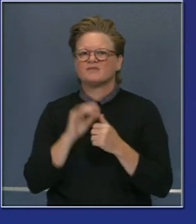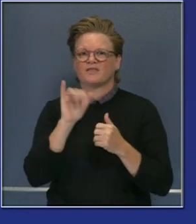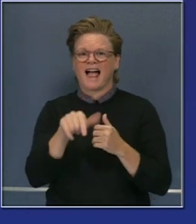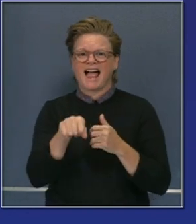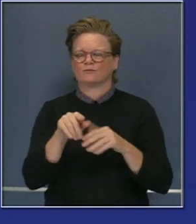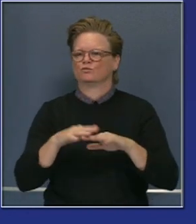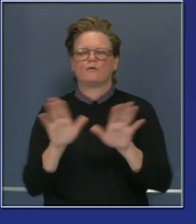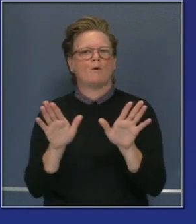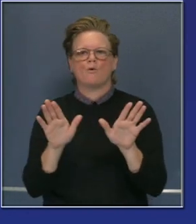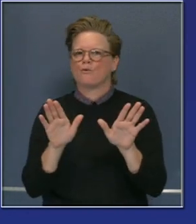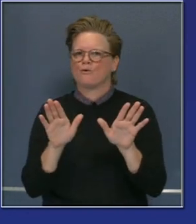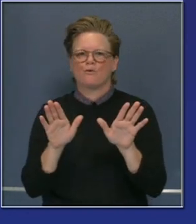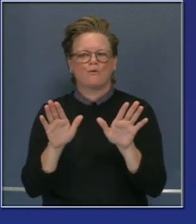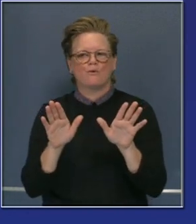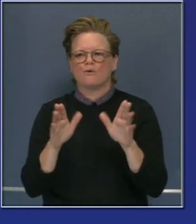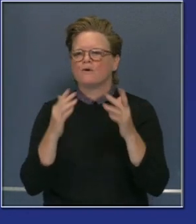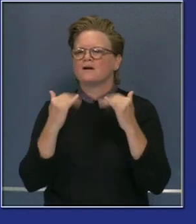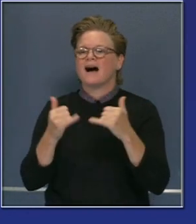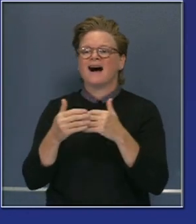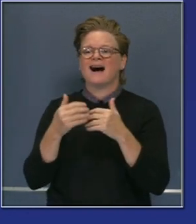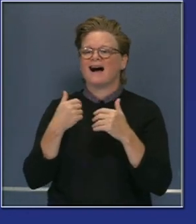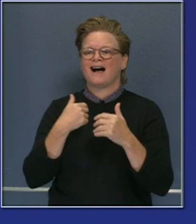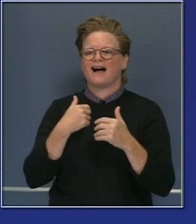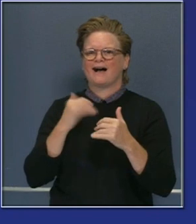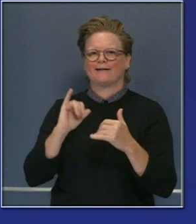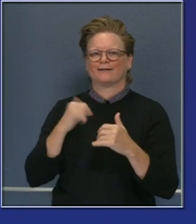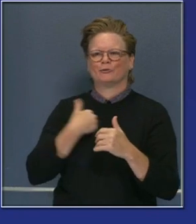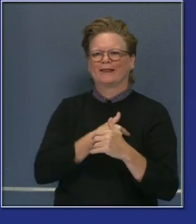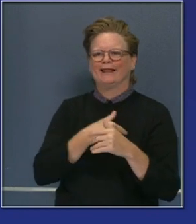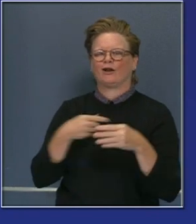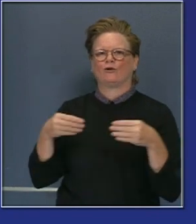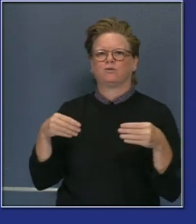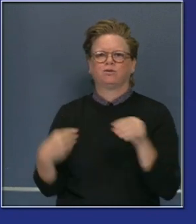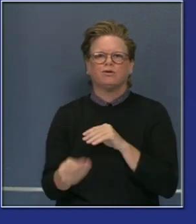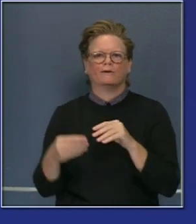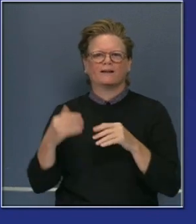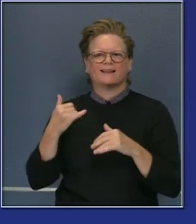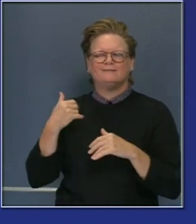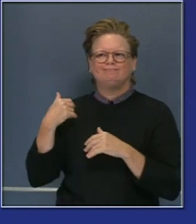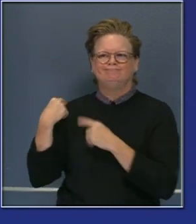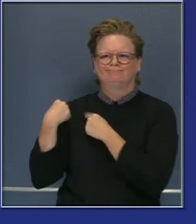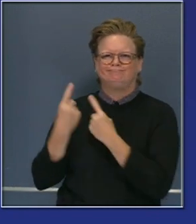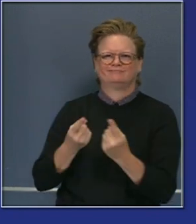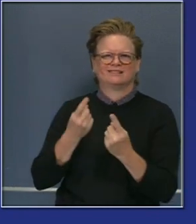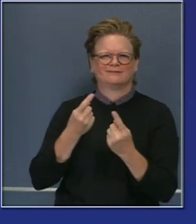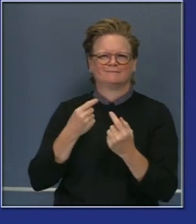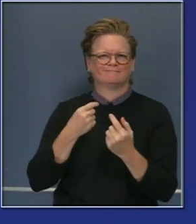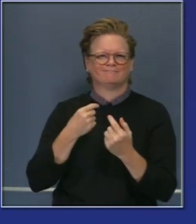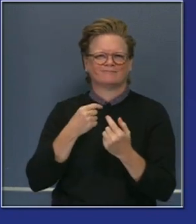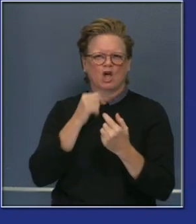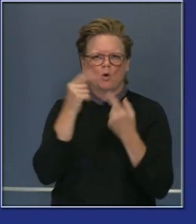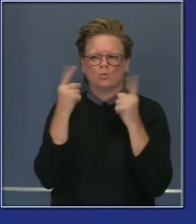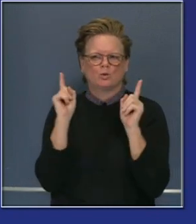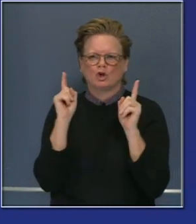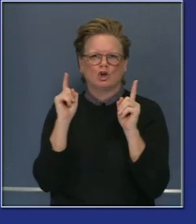WILL BE MORE STUBBORN THIS TIME AND HAVE MANDATORY WAIT TIME BETWEEN MOVES.